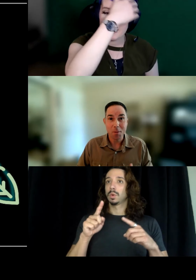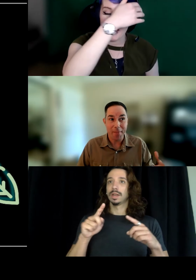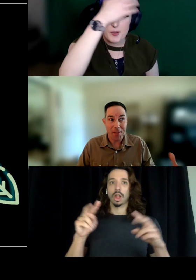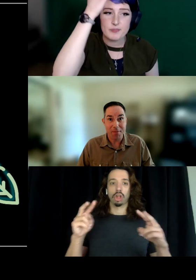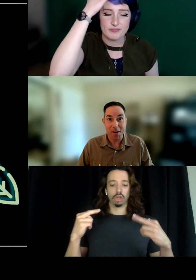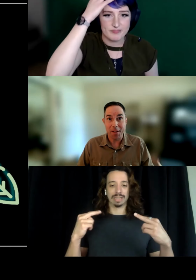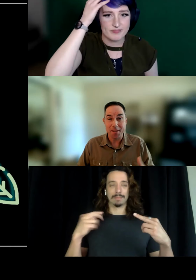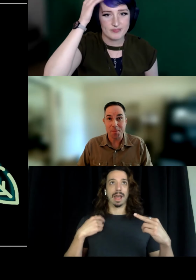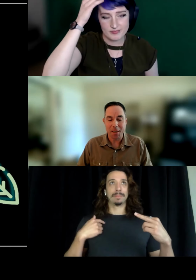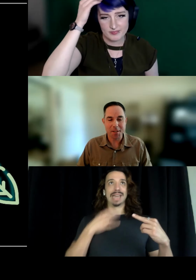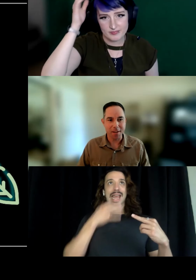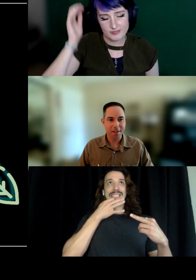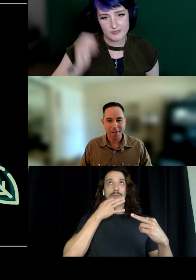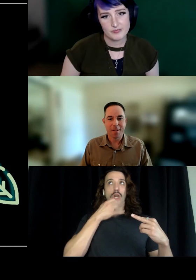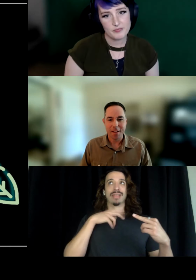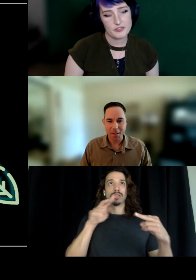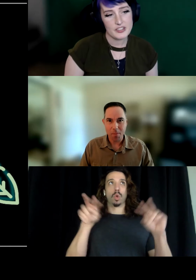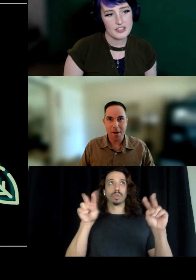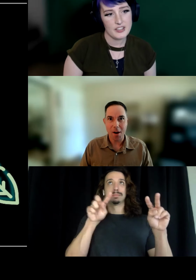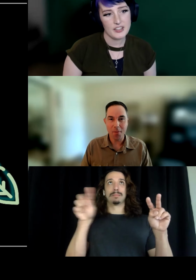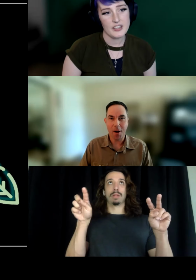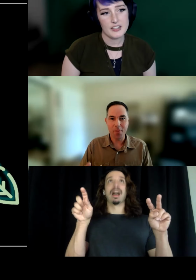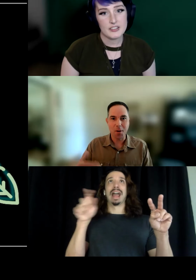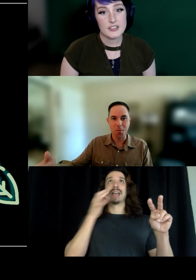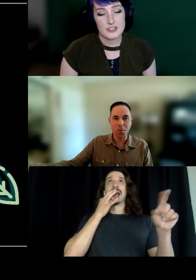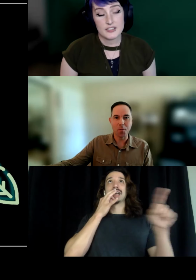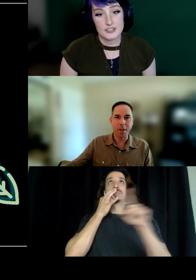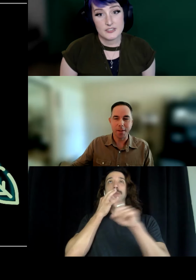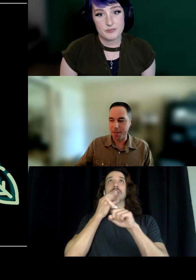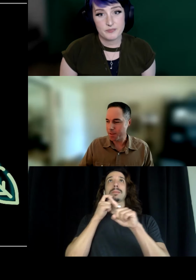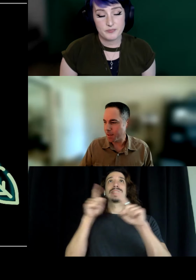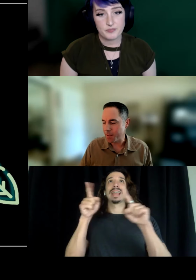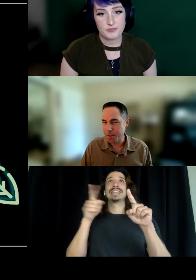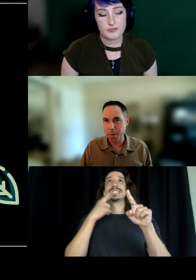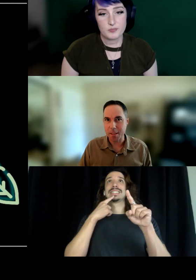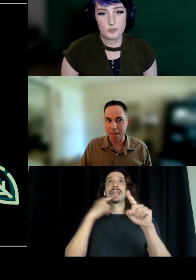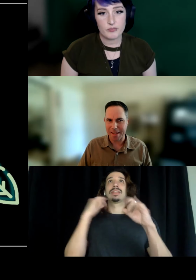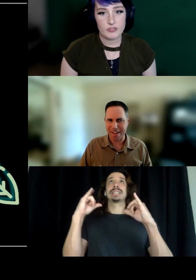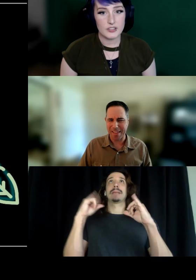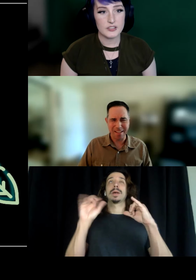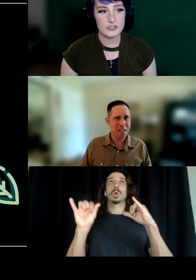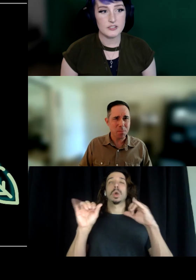and they validate something. I think it's like no matter how how far you move in this space, and I think